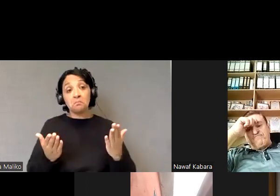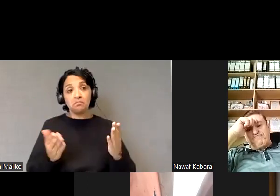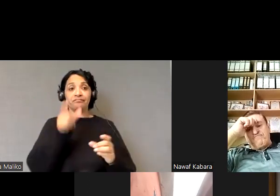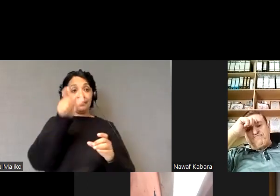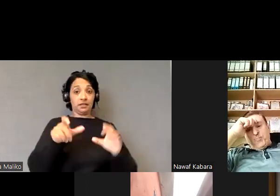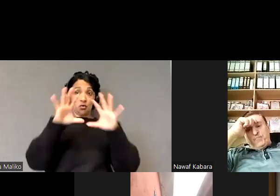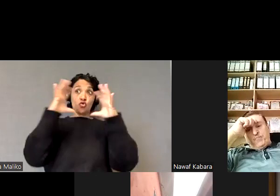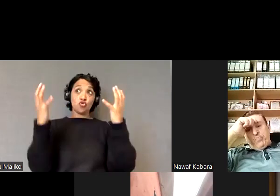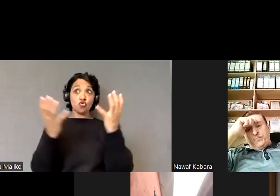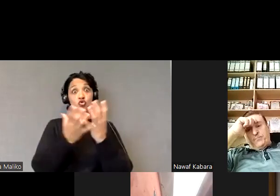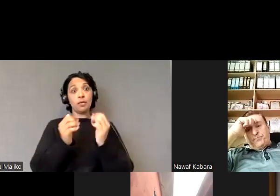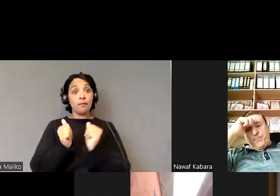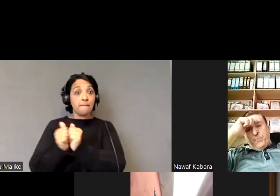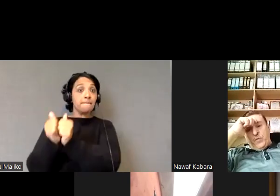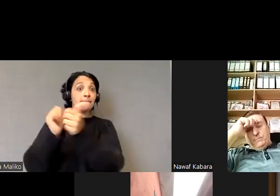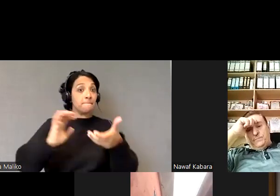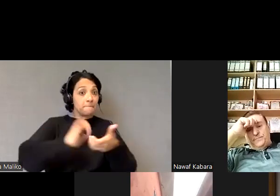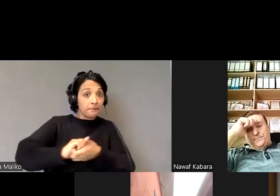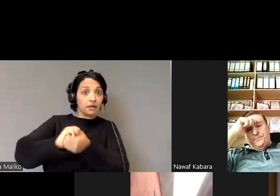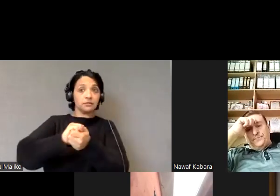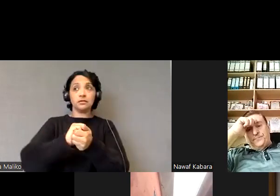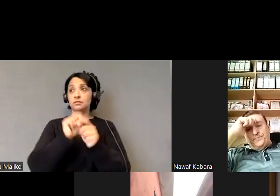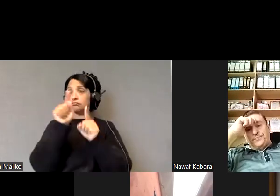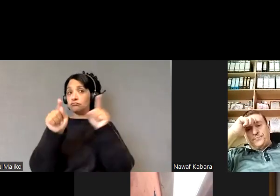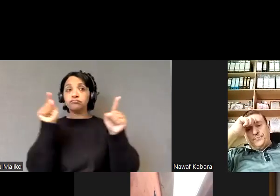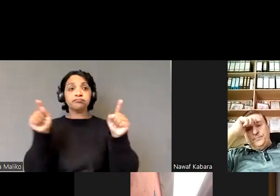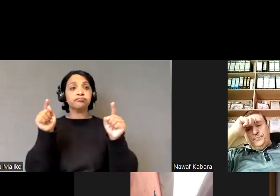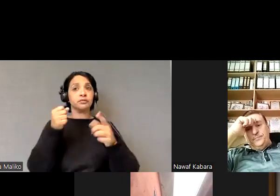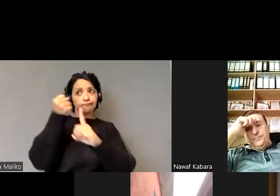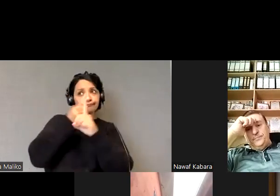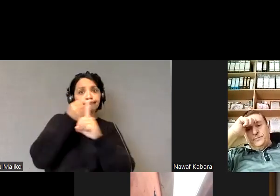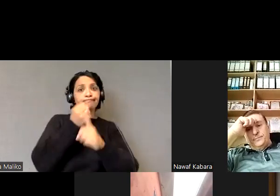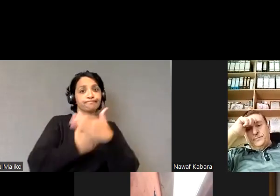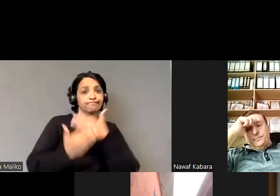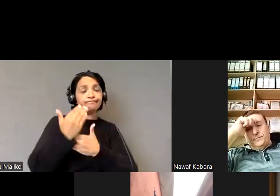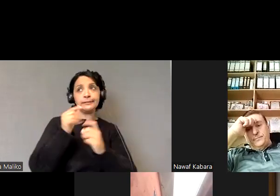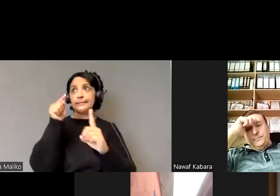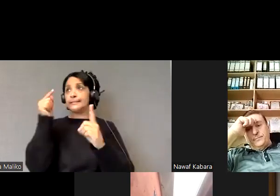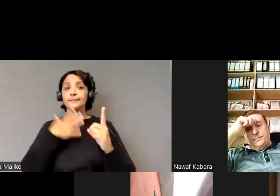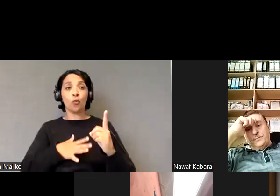searches for disability inclusions, our role is to implement them at the country level,